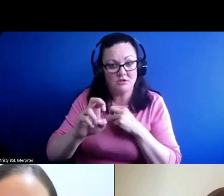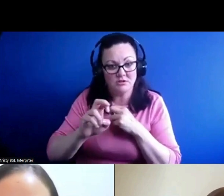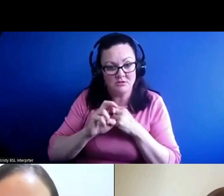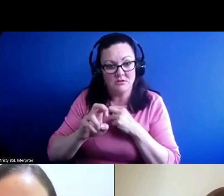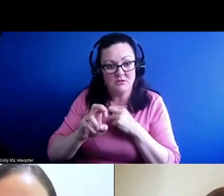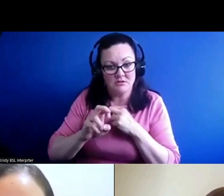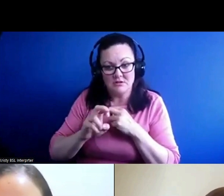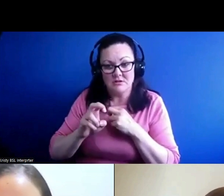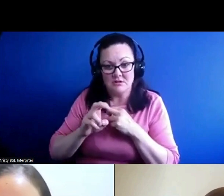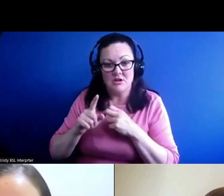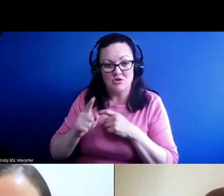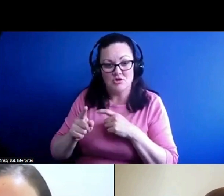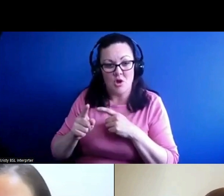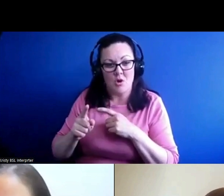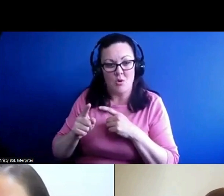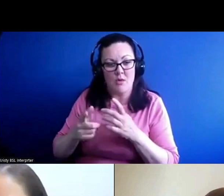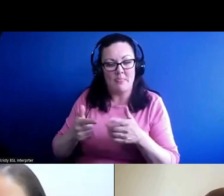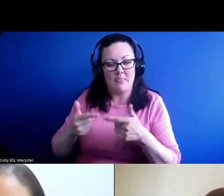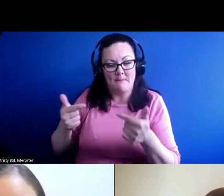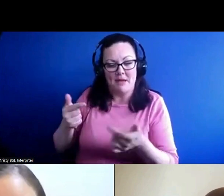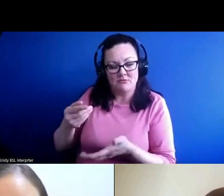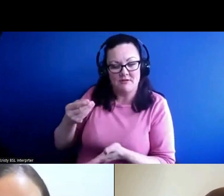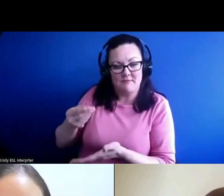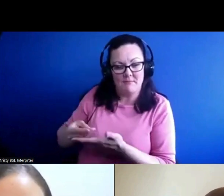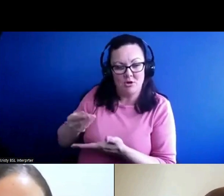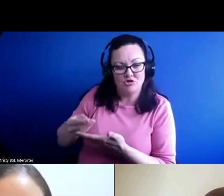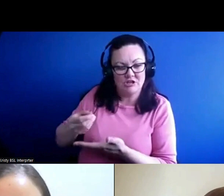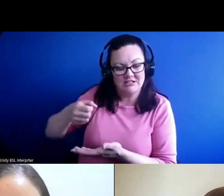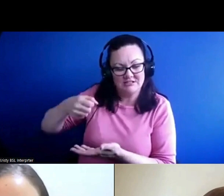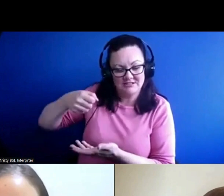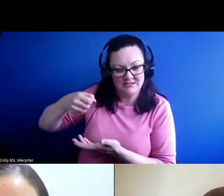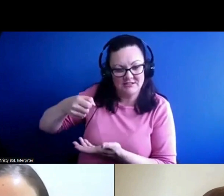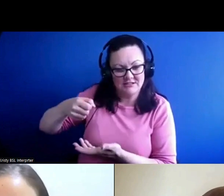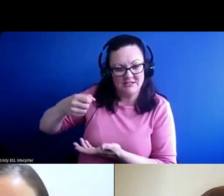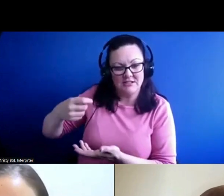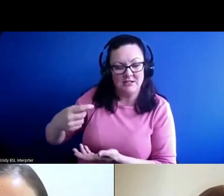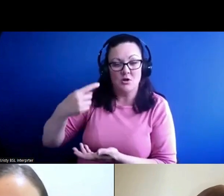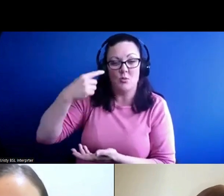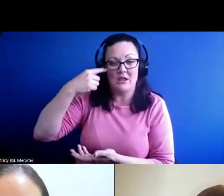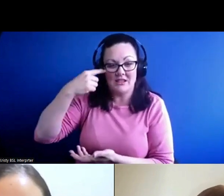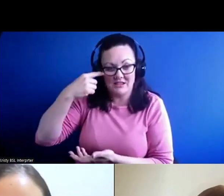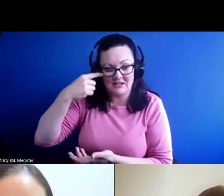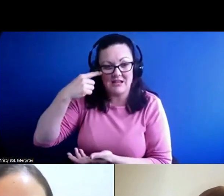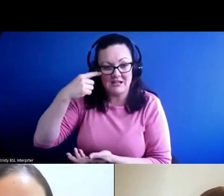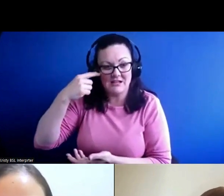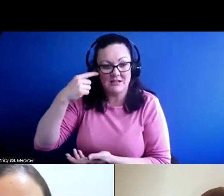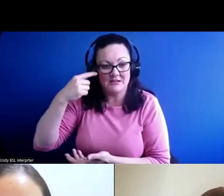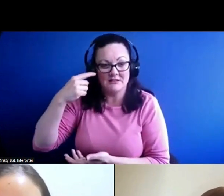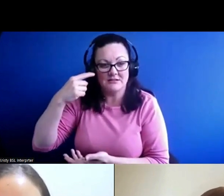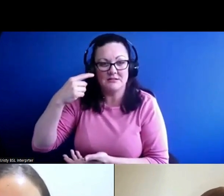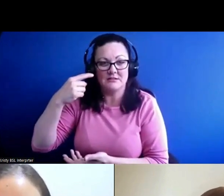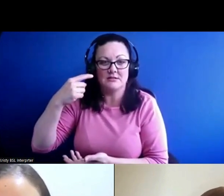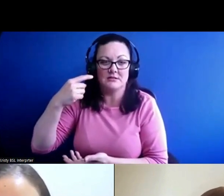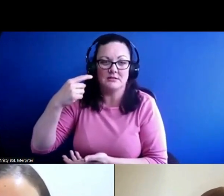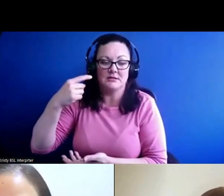budget that we think are also manageable to be